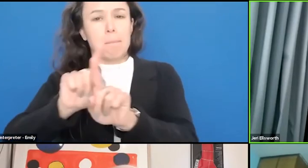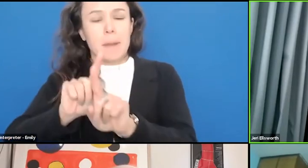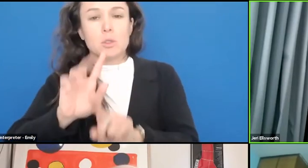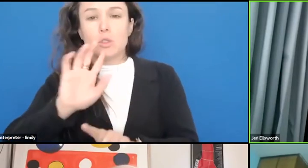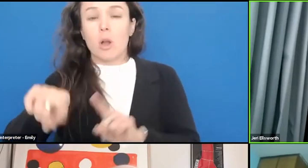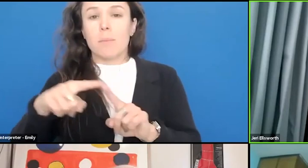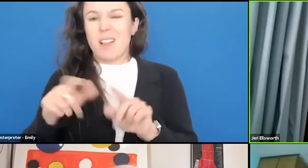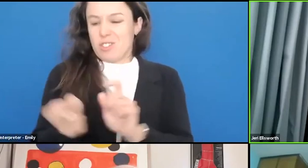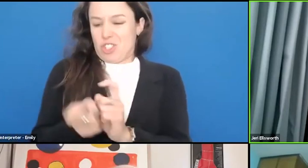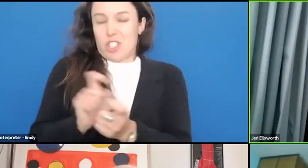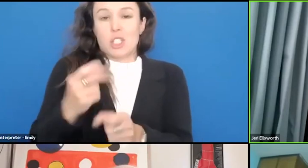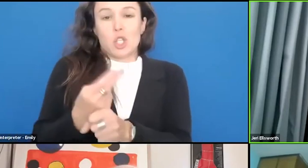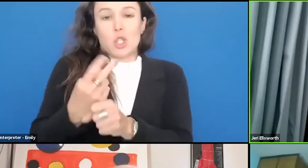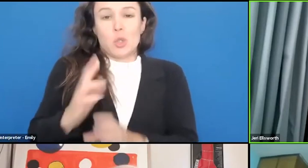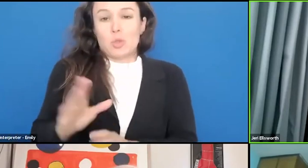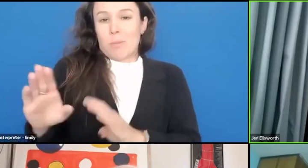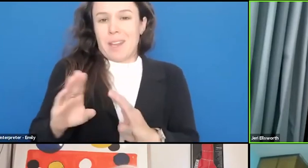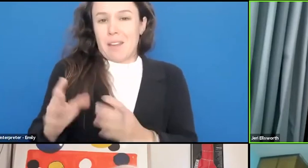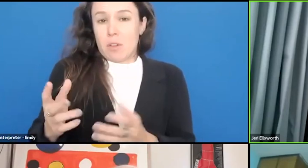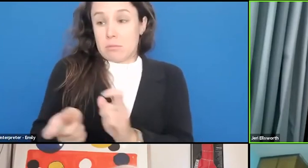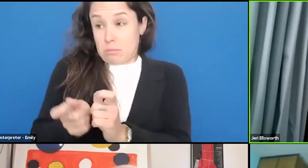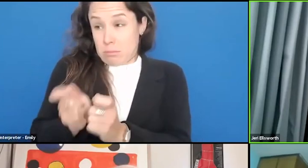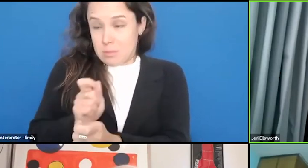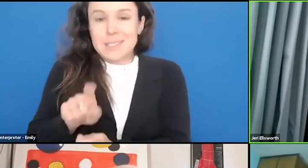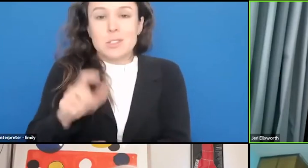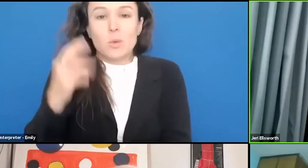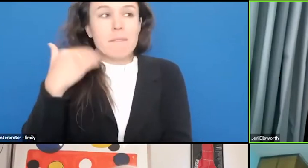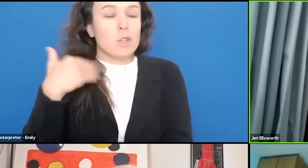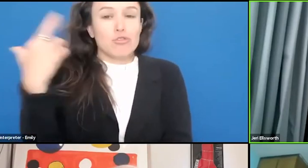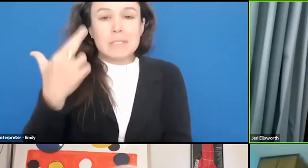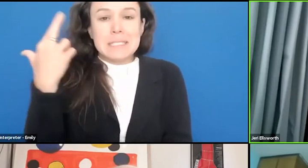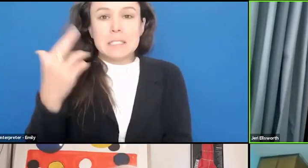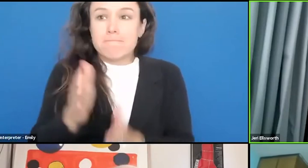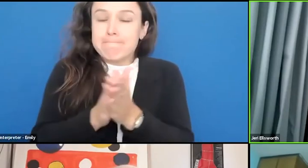behavior, and there's got to be an incentive to change people's behavior if there's something new,